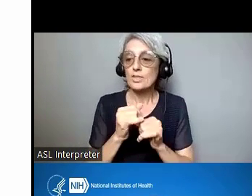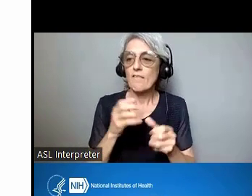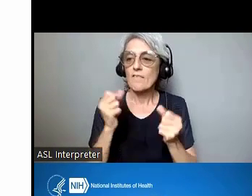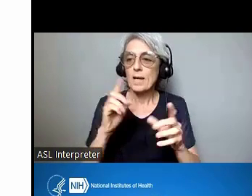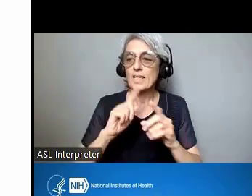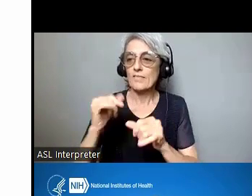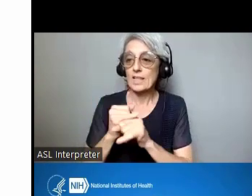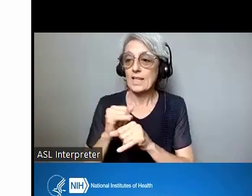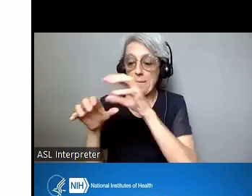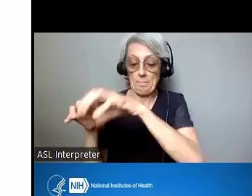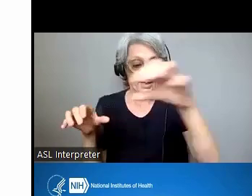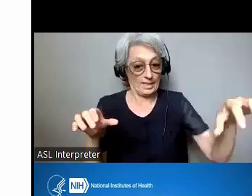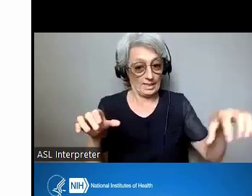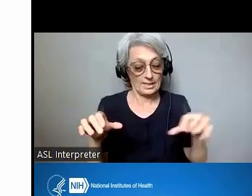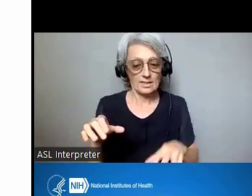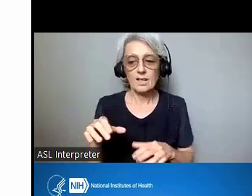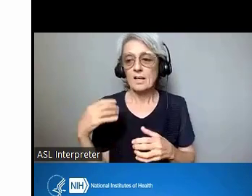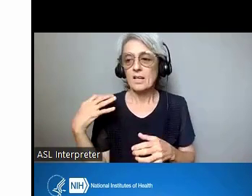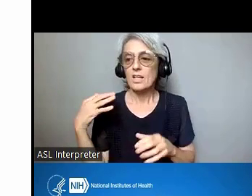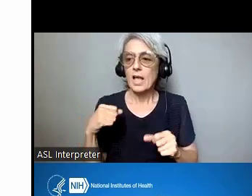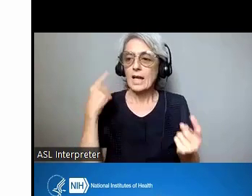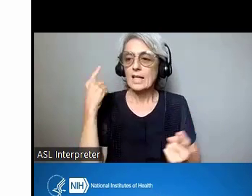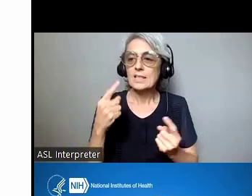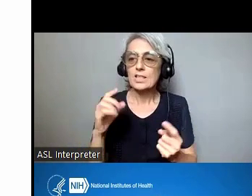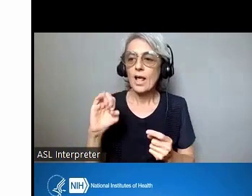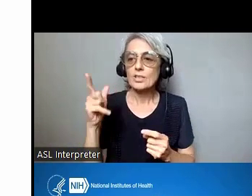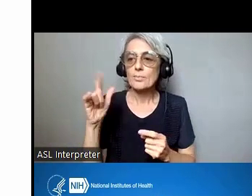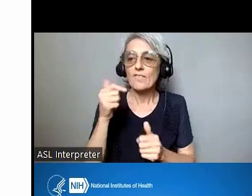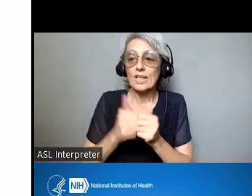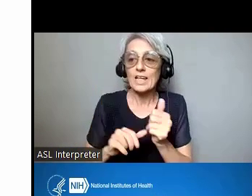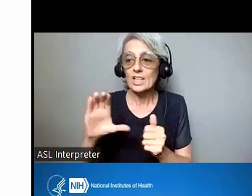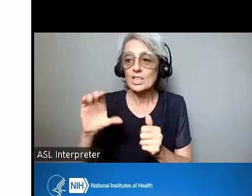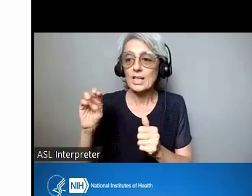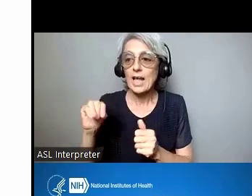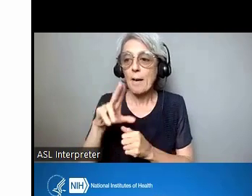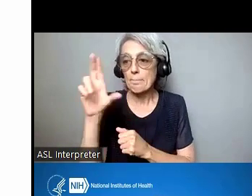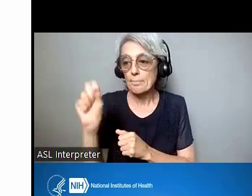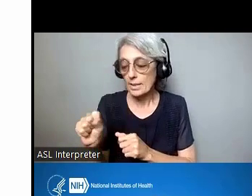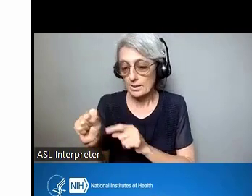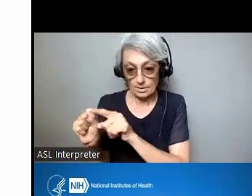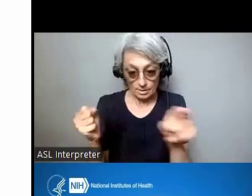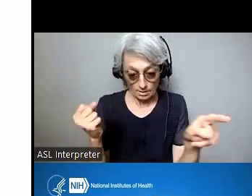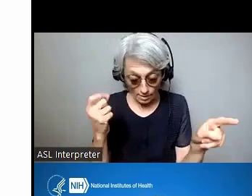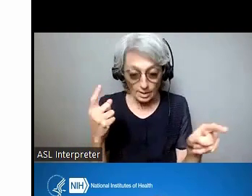eligibility can be considered for each campus only if the Unique Entity Identifier and NIH